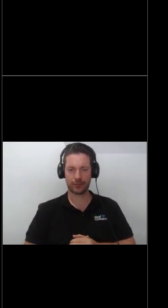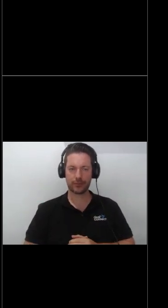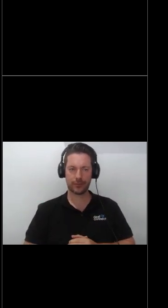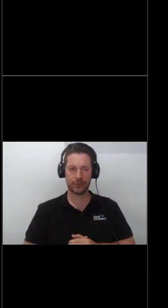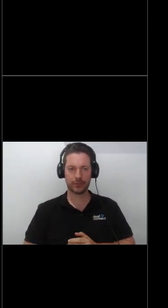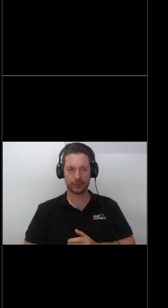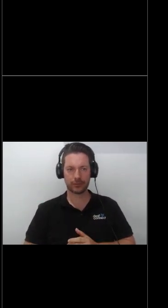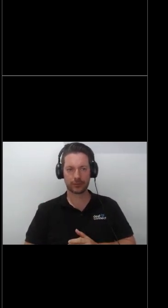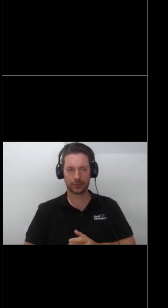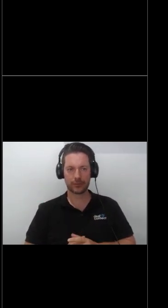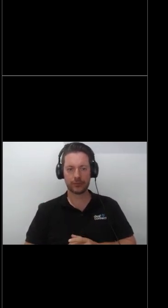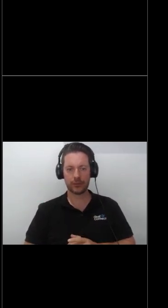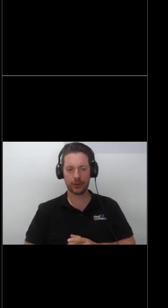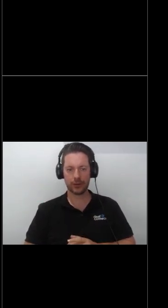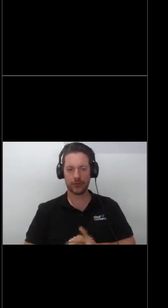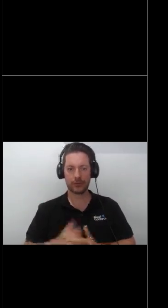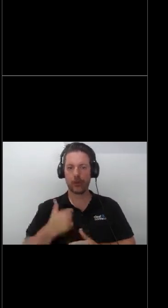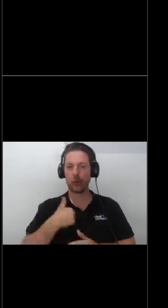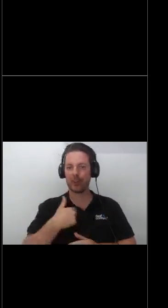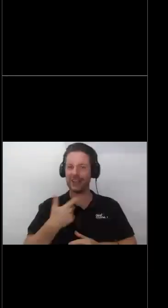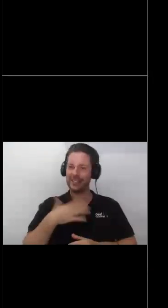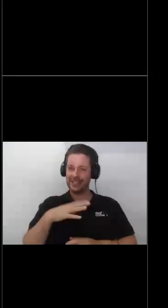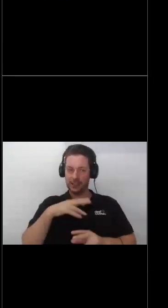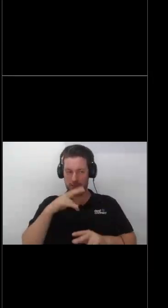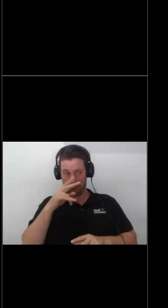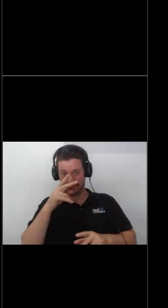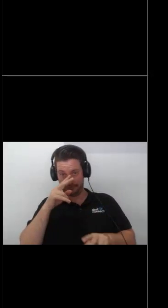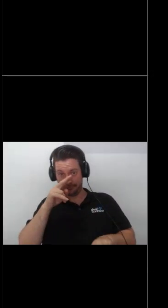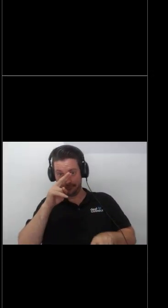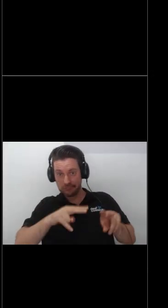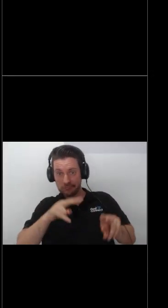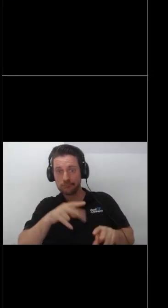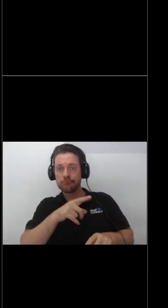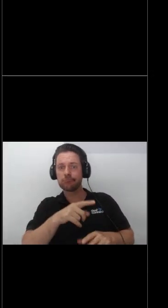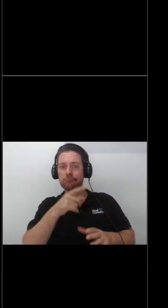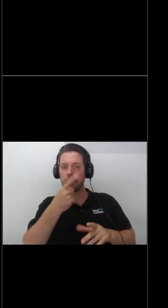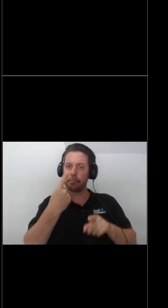is subject to means and merits tests to expand upon a little bit wider.